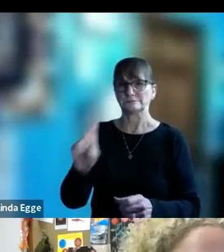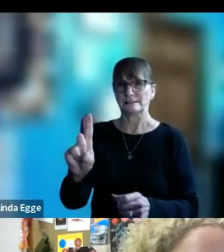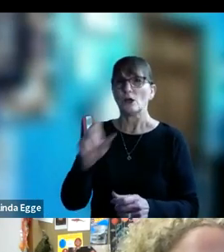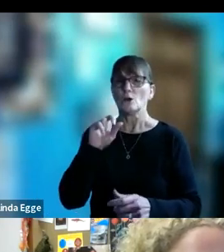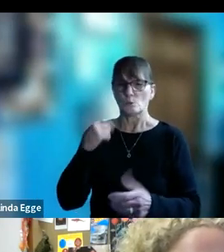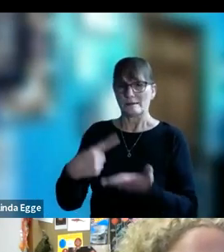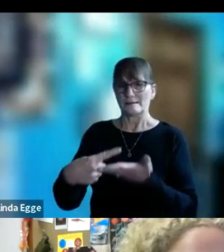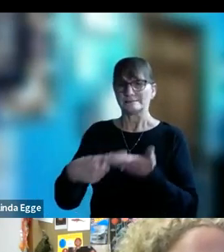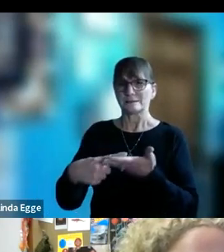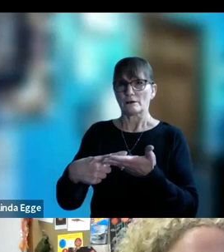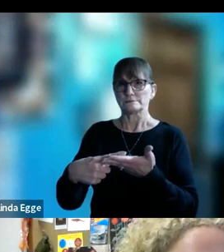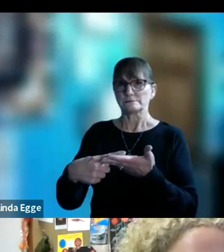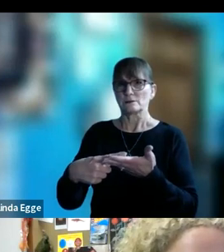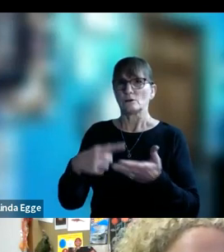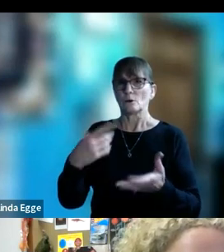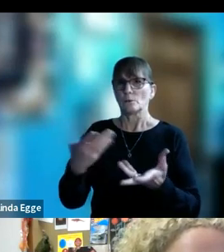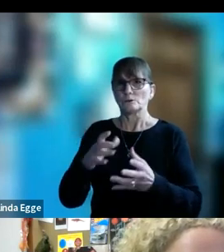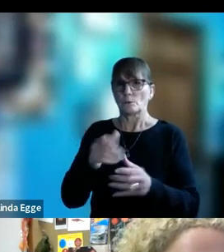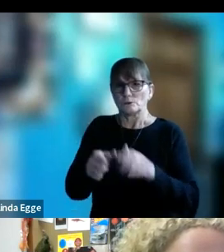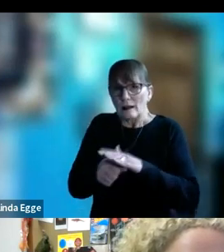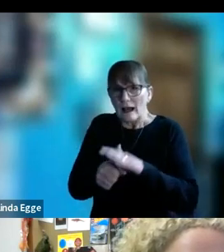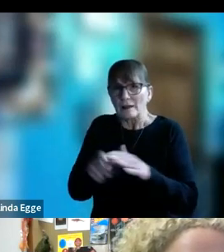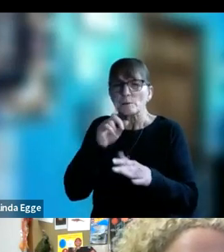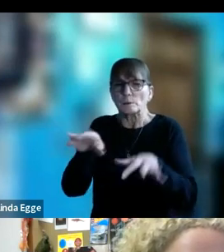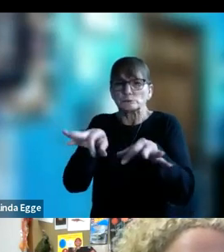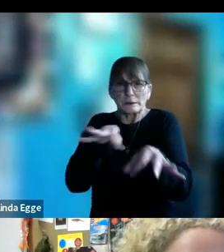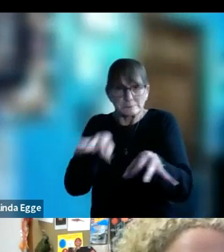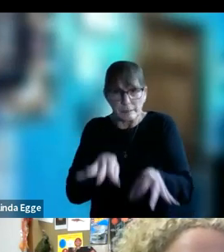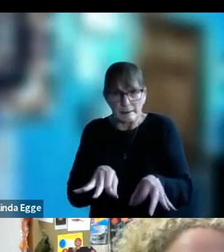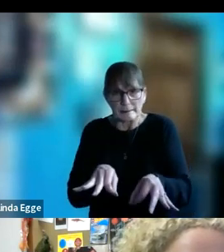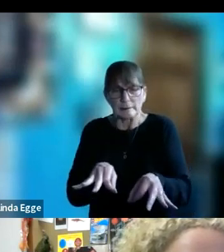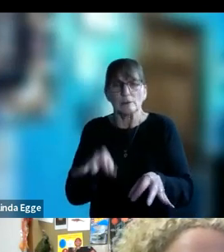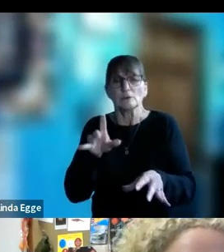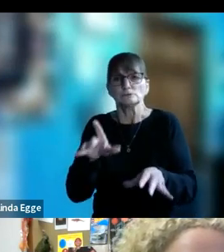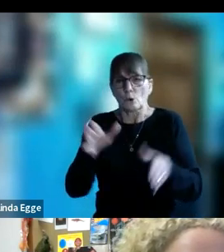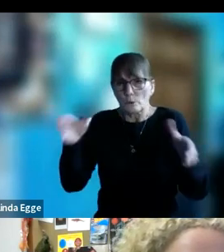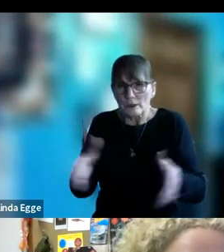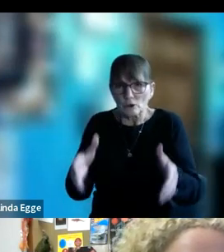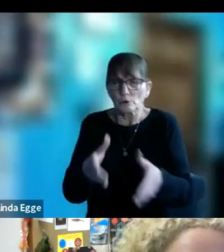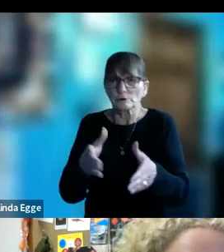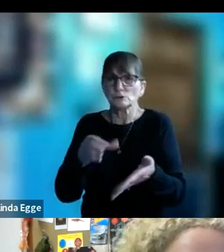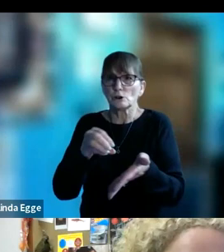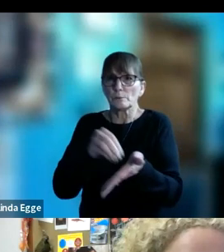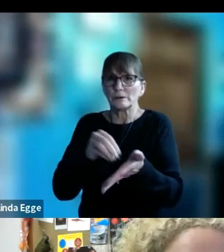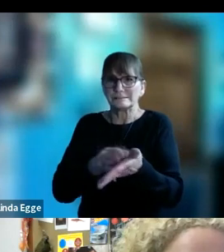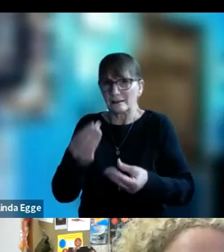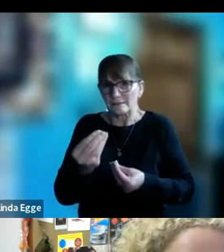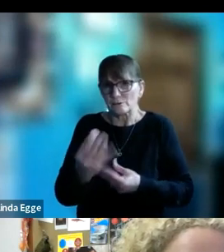we tell you, we don't want you to hide it, we want you to explain it. So we encourage you to put information about usage